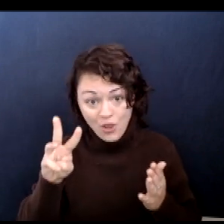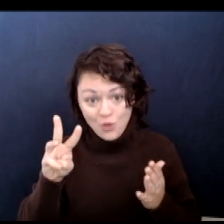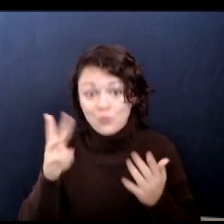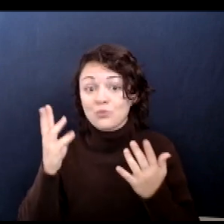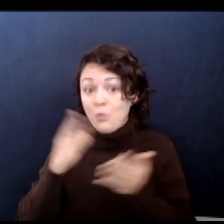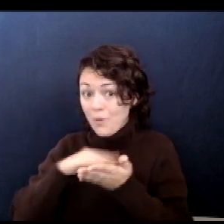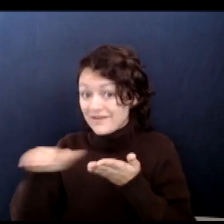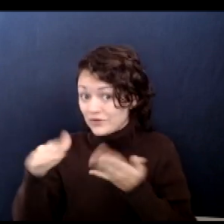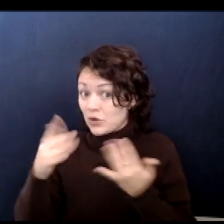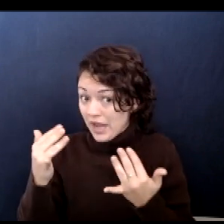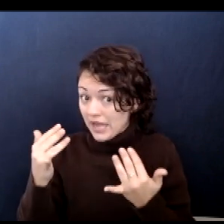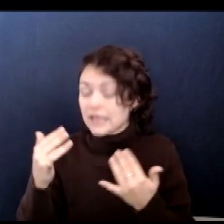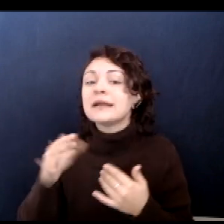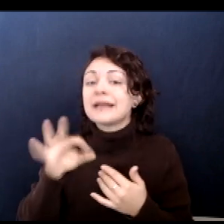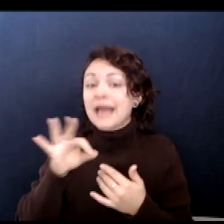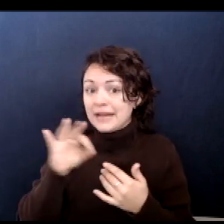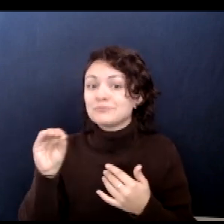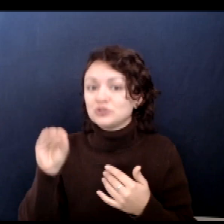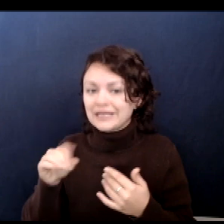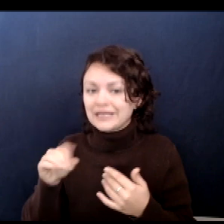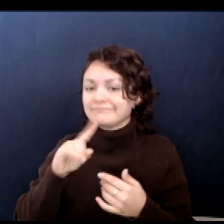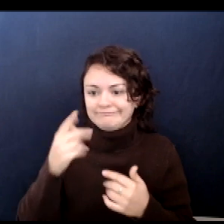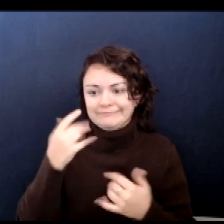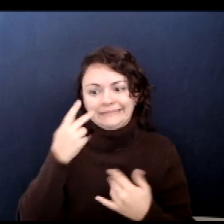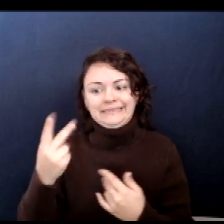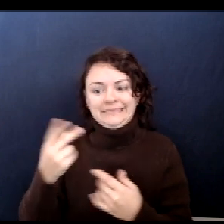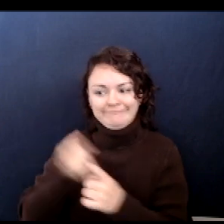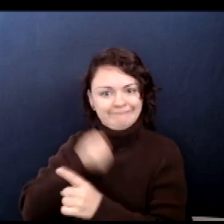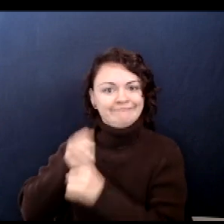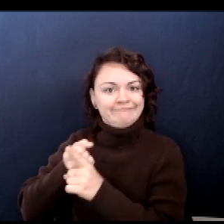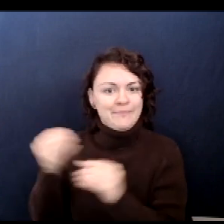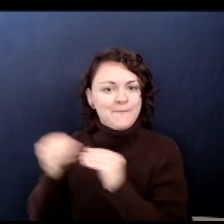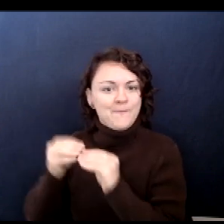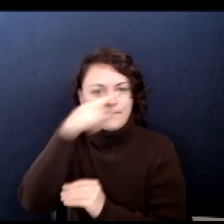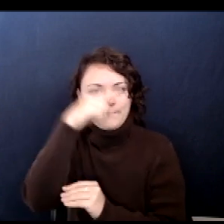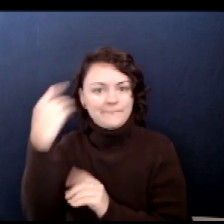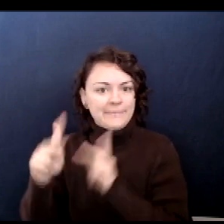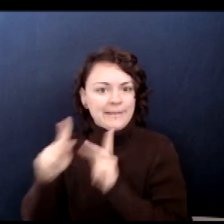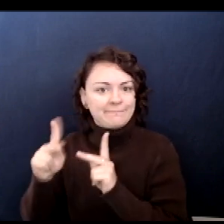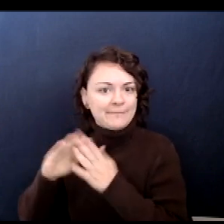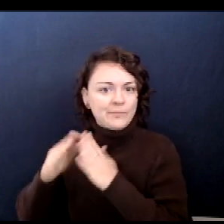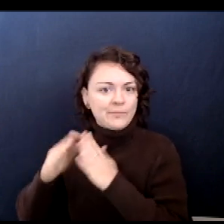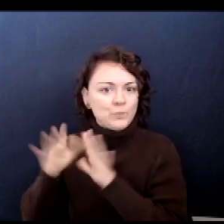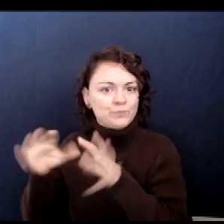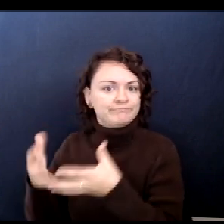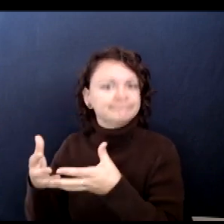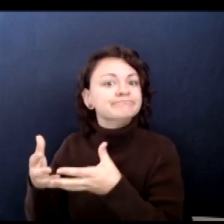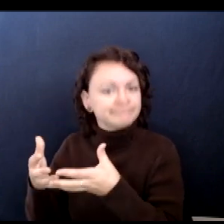We see that that is having a disparate impact on black communities because black people are more favorable or more